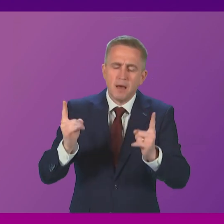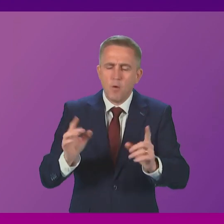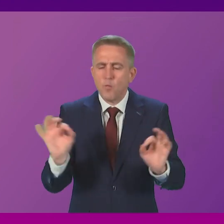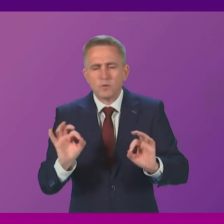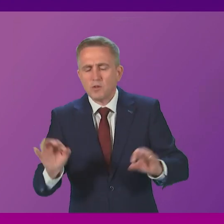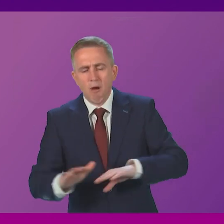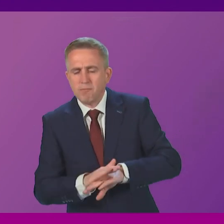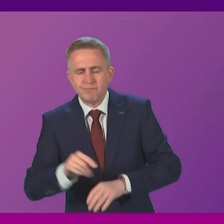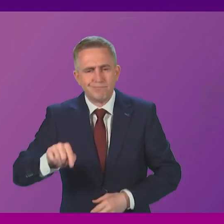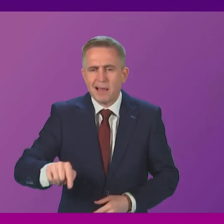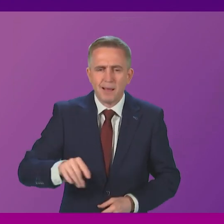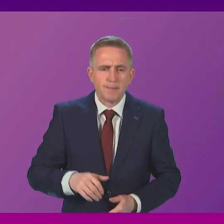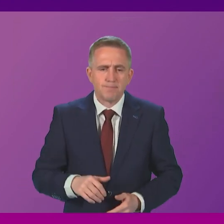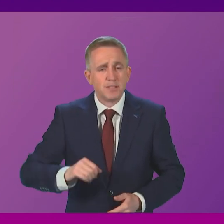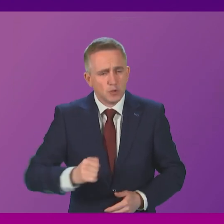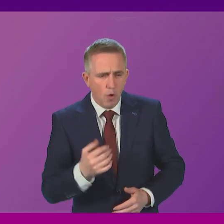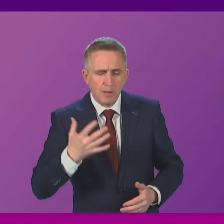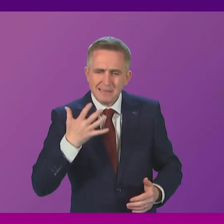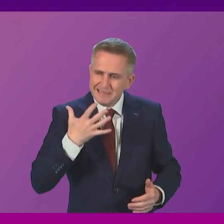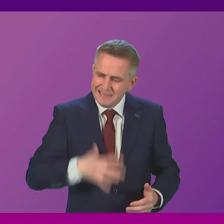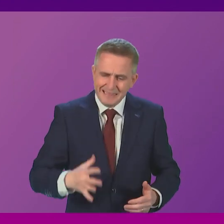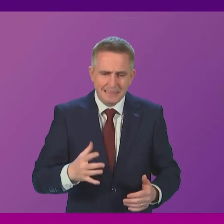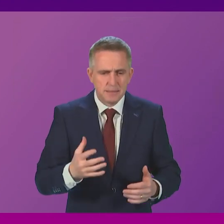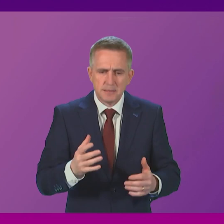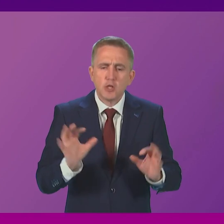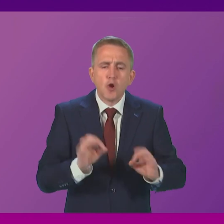Scotland needs something different from a continuity candidate.